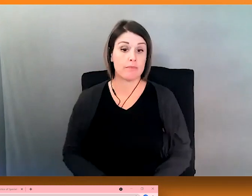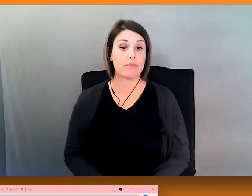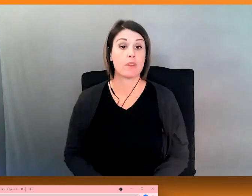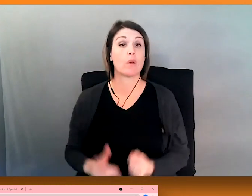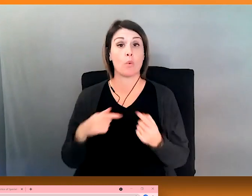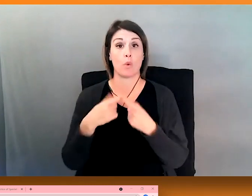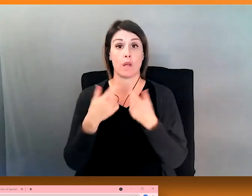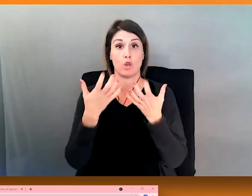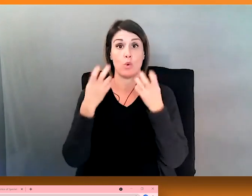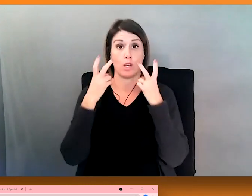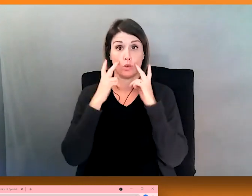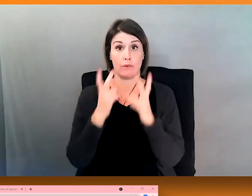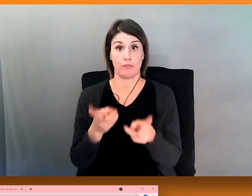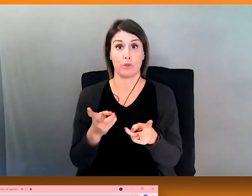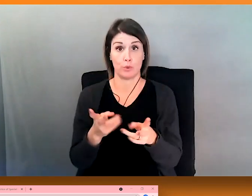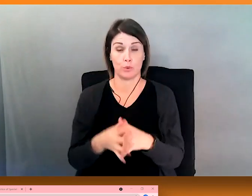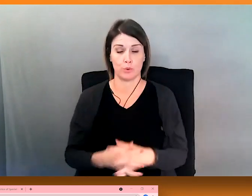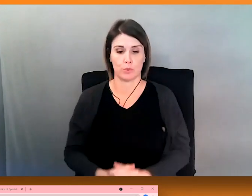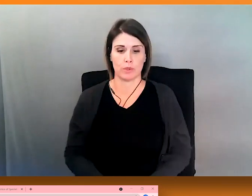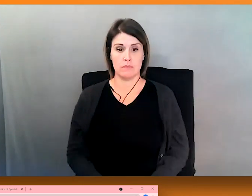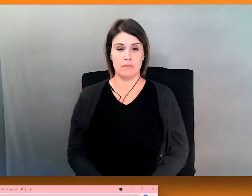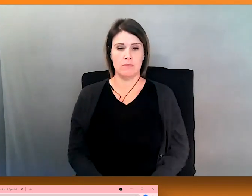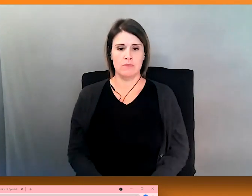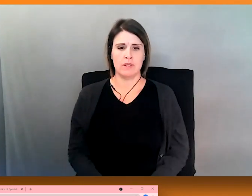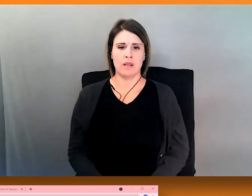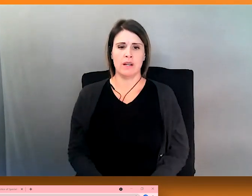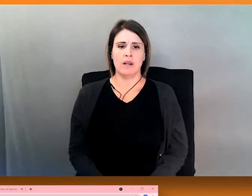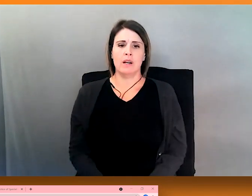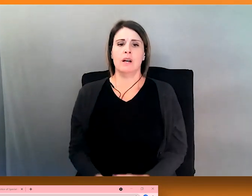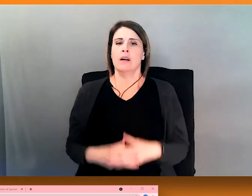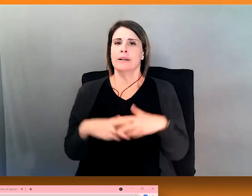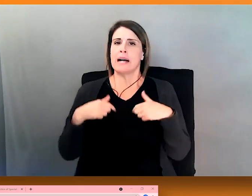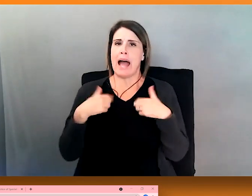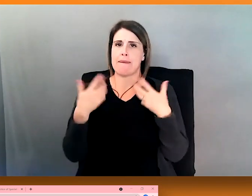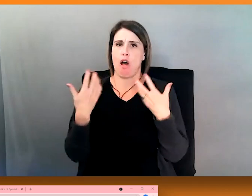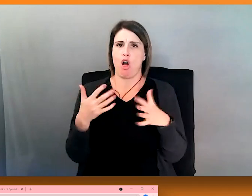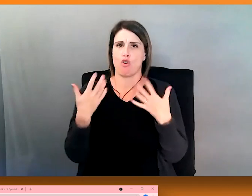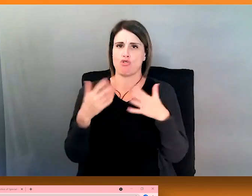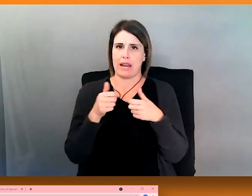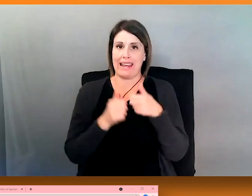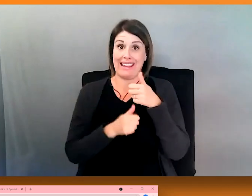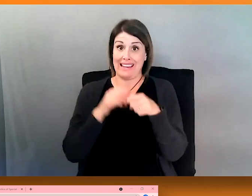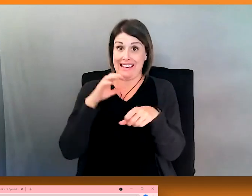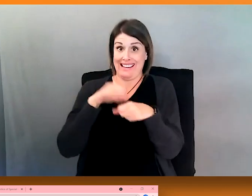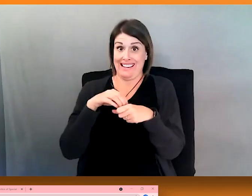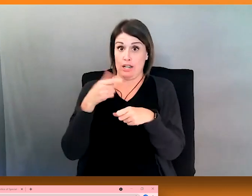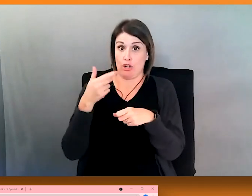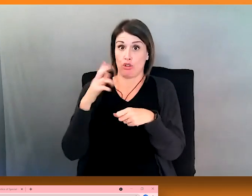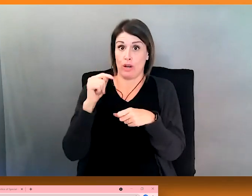When you want to view it, you would scroll up. Now, since I'm already in the grants tab,